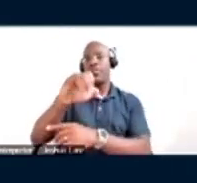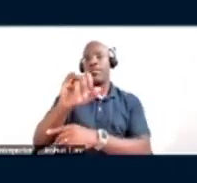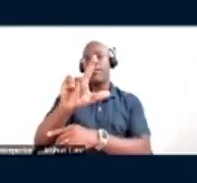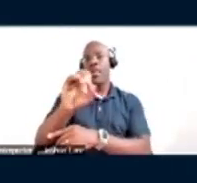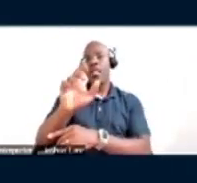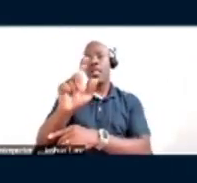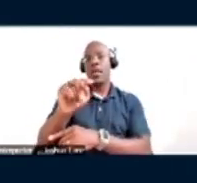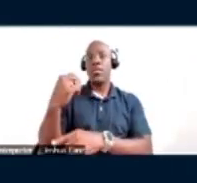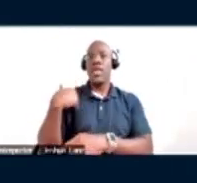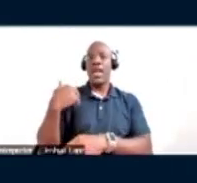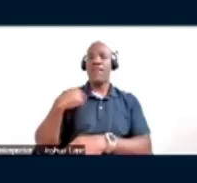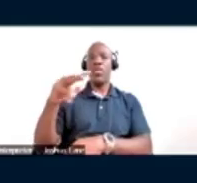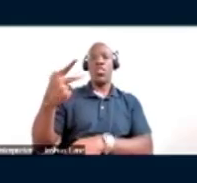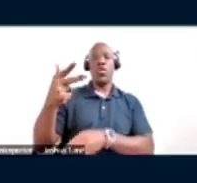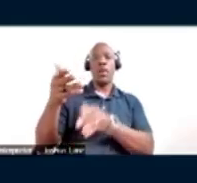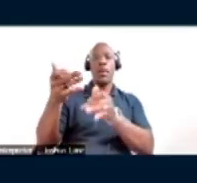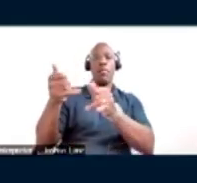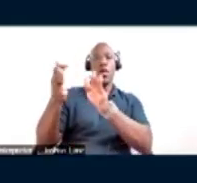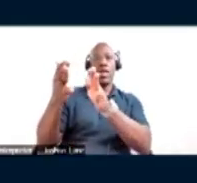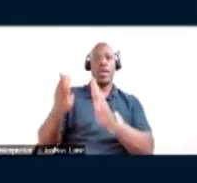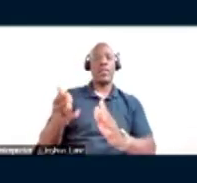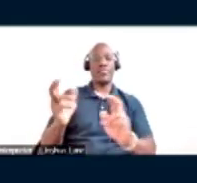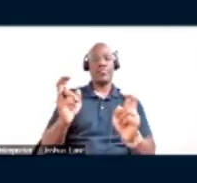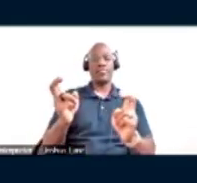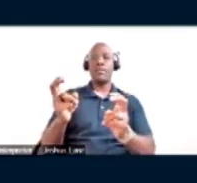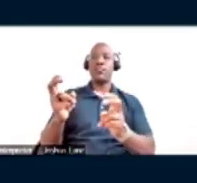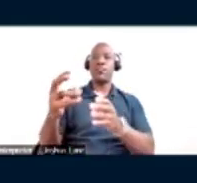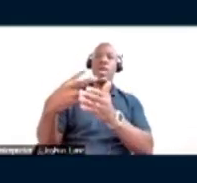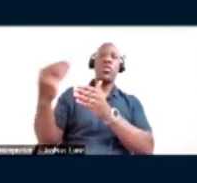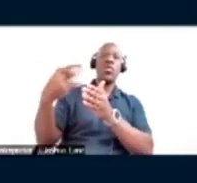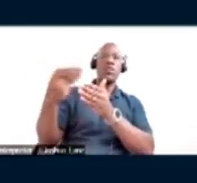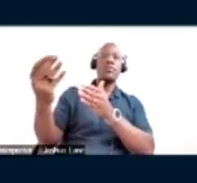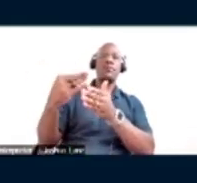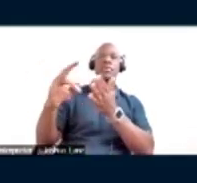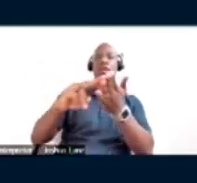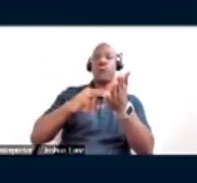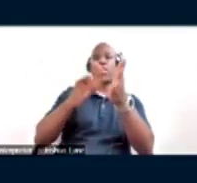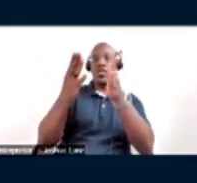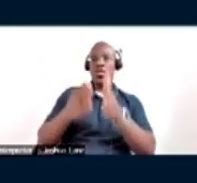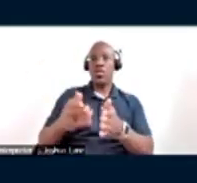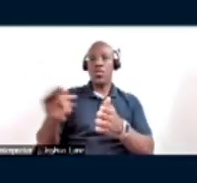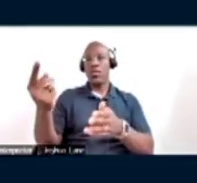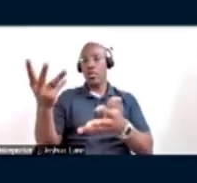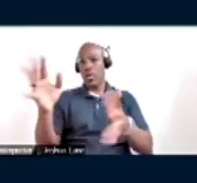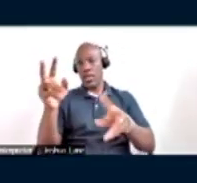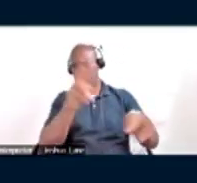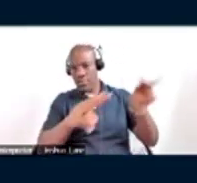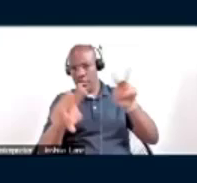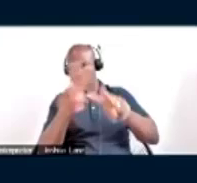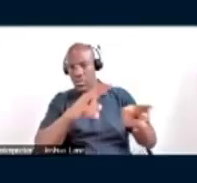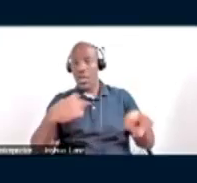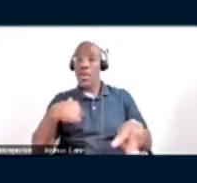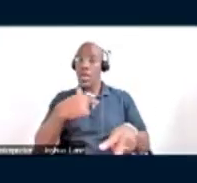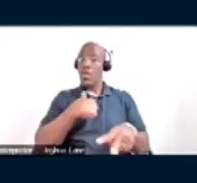And we've gotten some interesting preliminary data, but we'll, you know, it's to be seen.